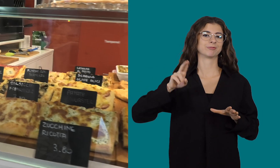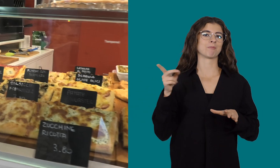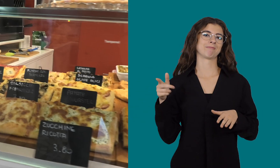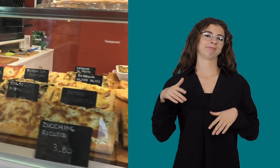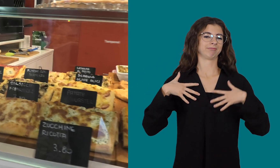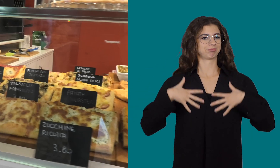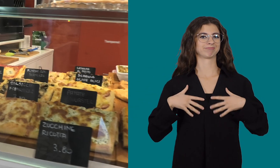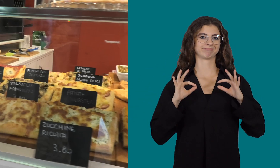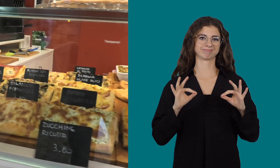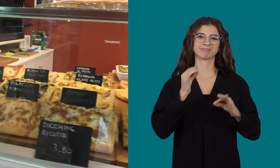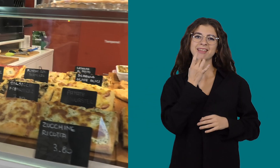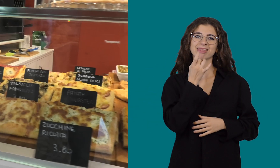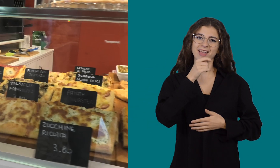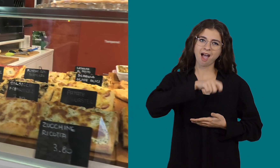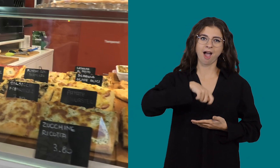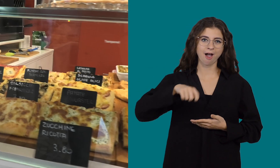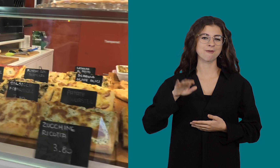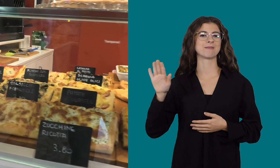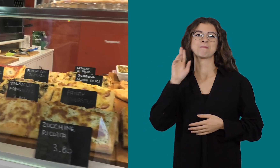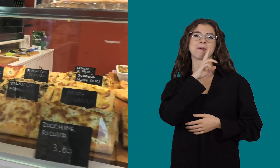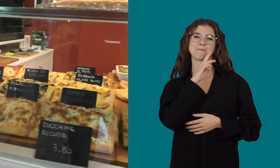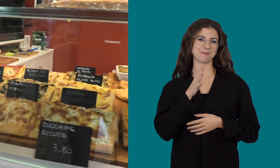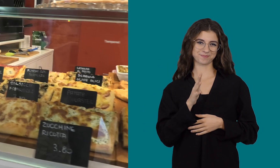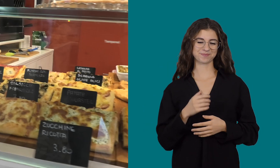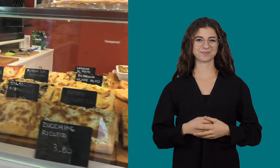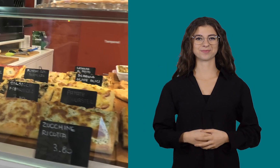because she is more precise than her mother.